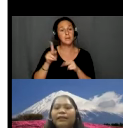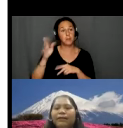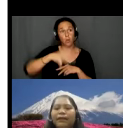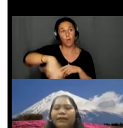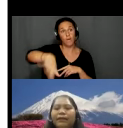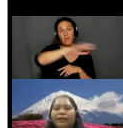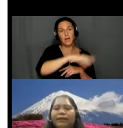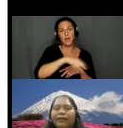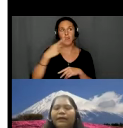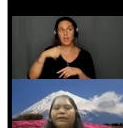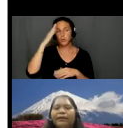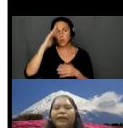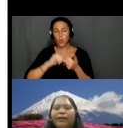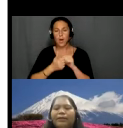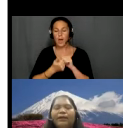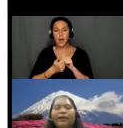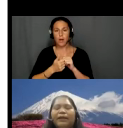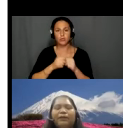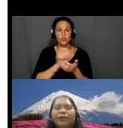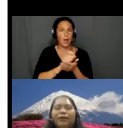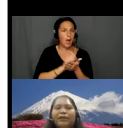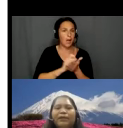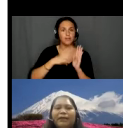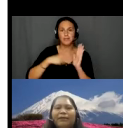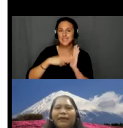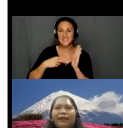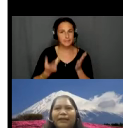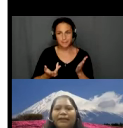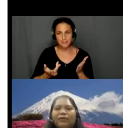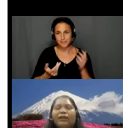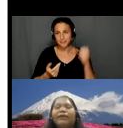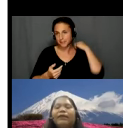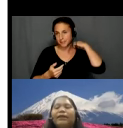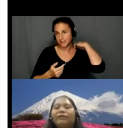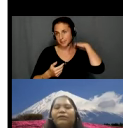know how to write or read.